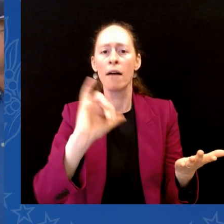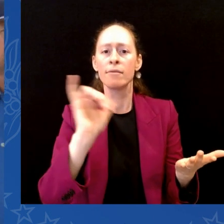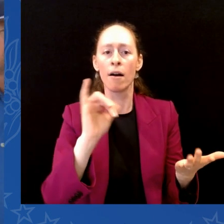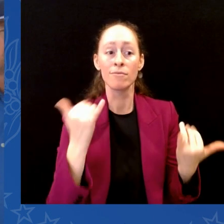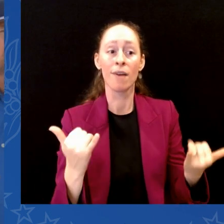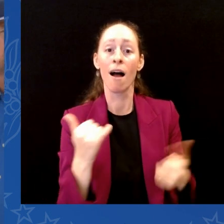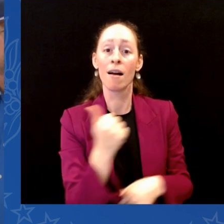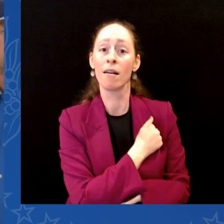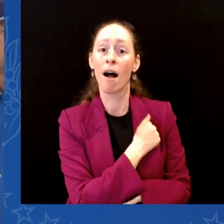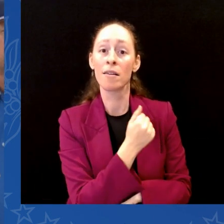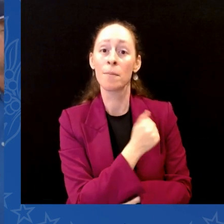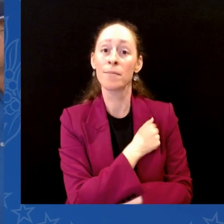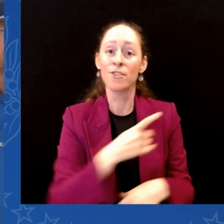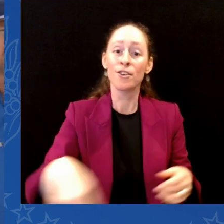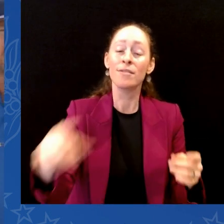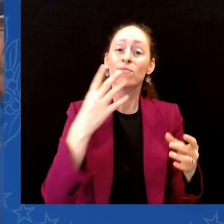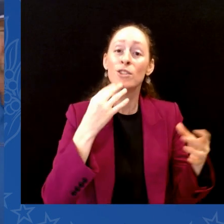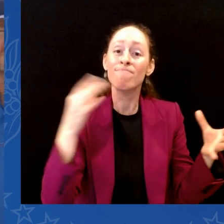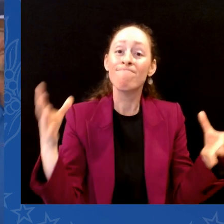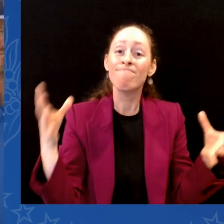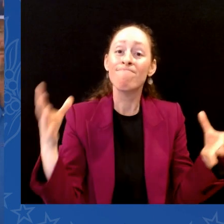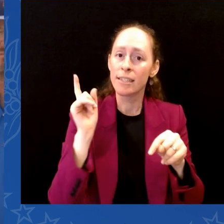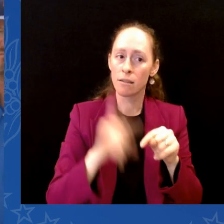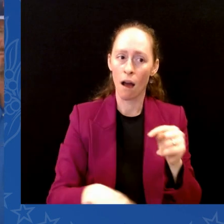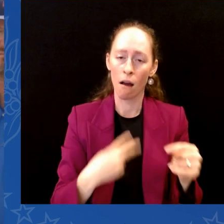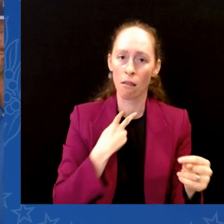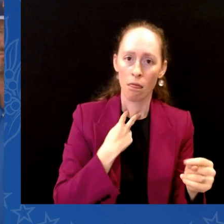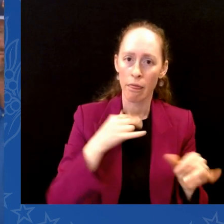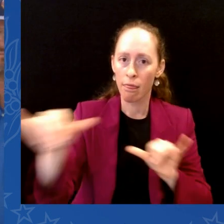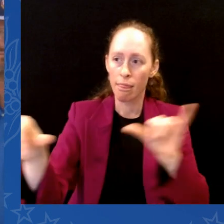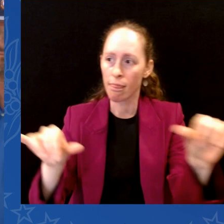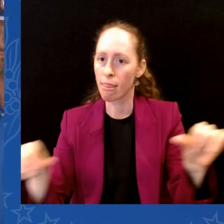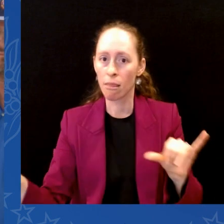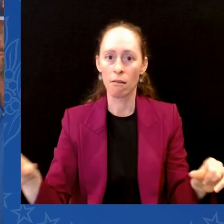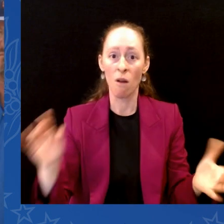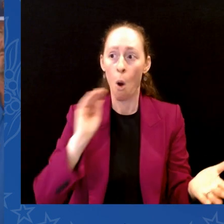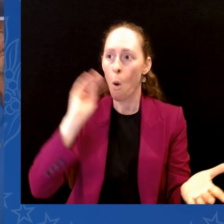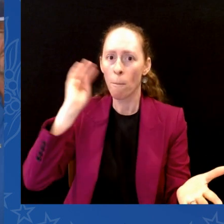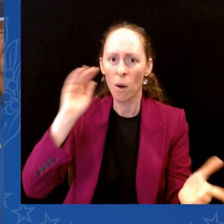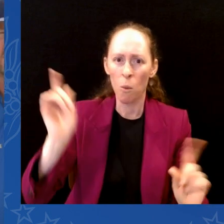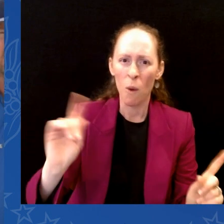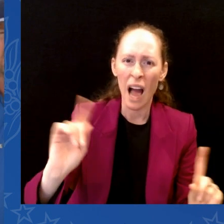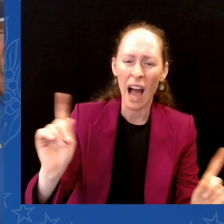because they're displaced and their homes are gone and their synagogues are not available.